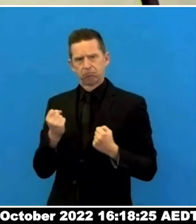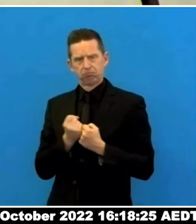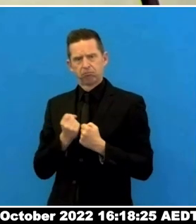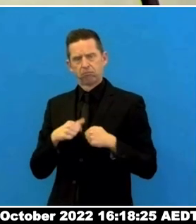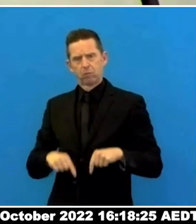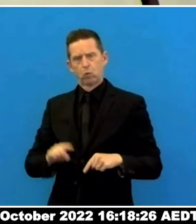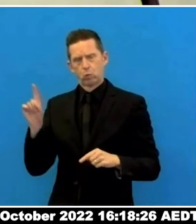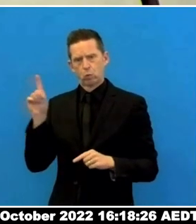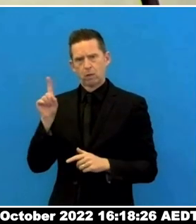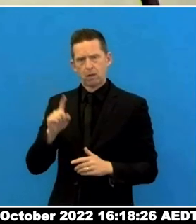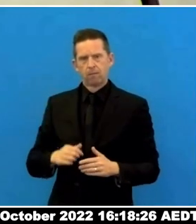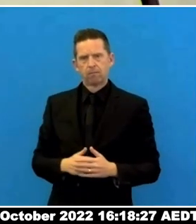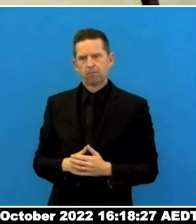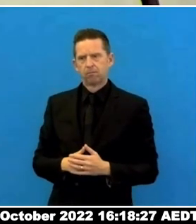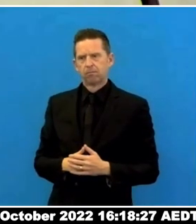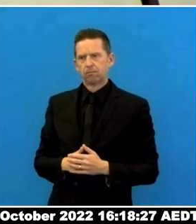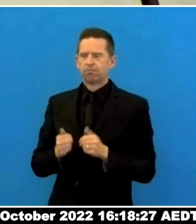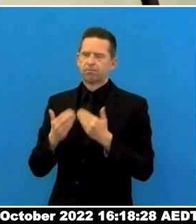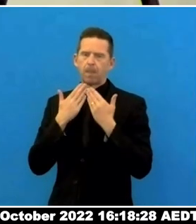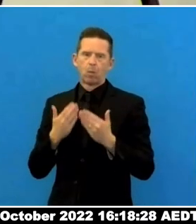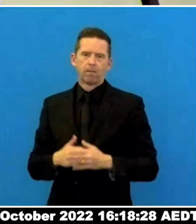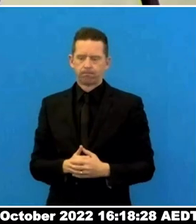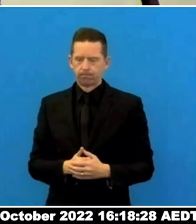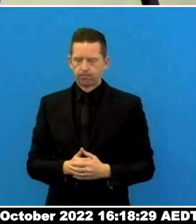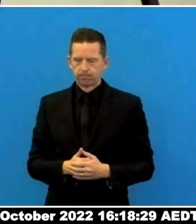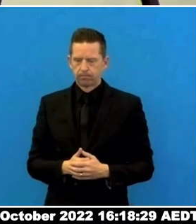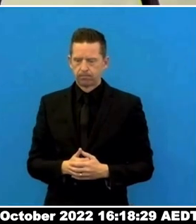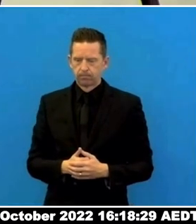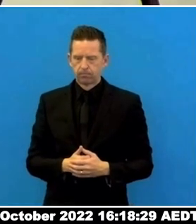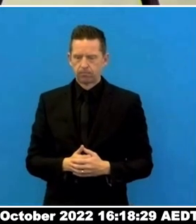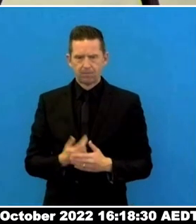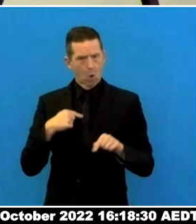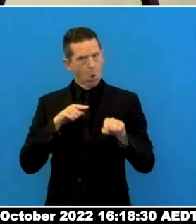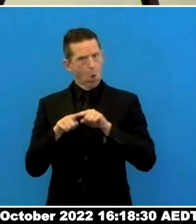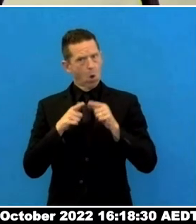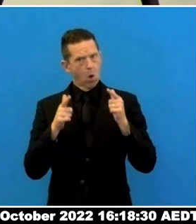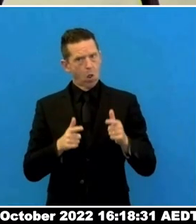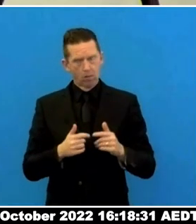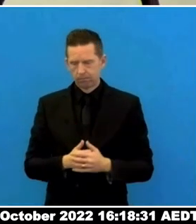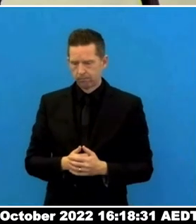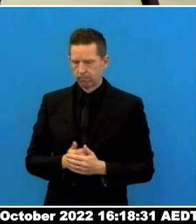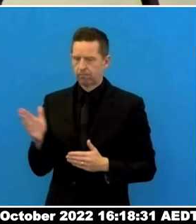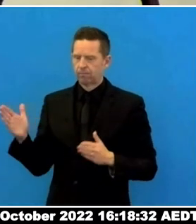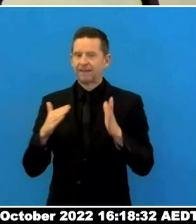We have each learned a lot. Thank you. And I want to thank you and everyone here